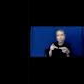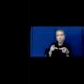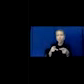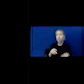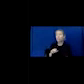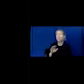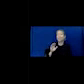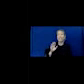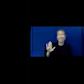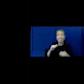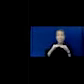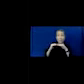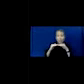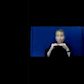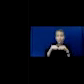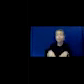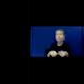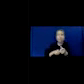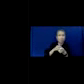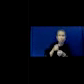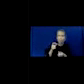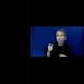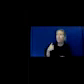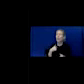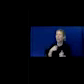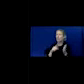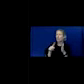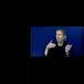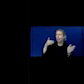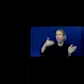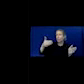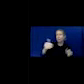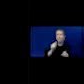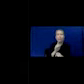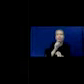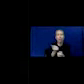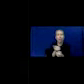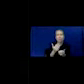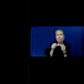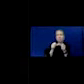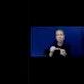and we provide spot checks to be sure that things are going accordingly.